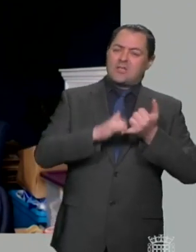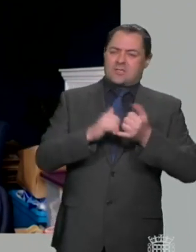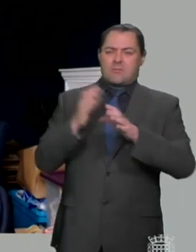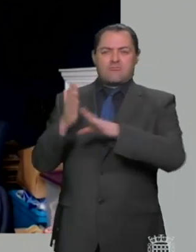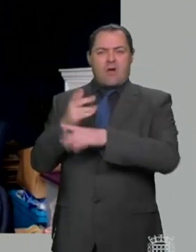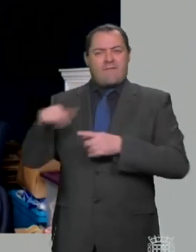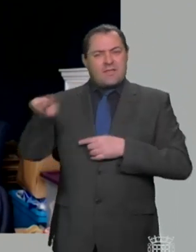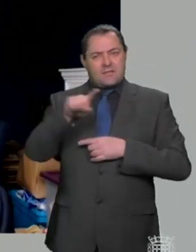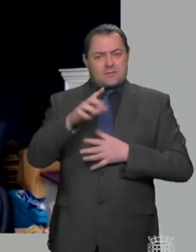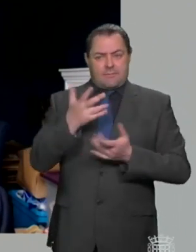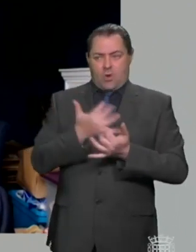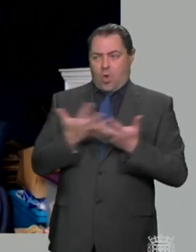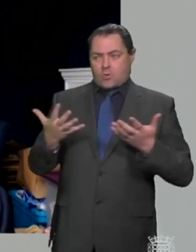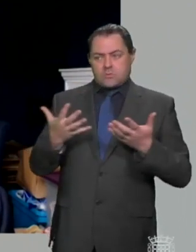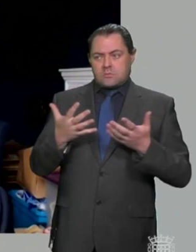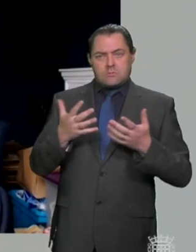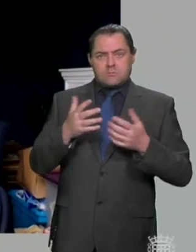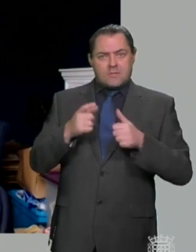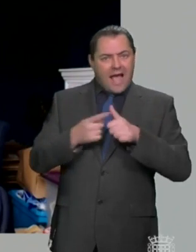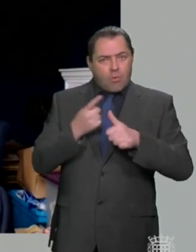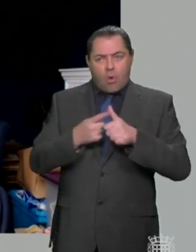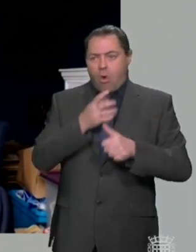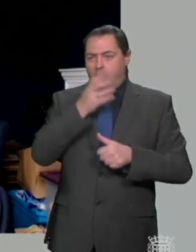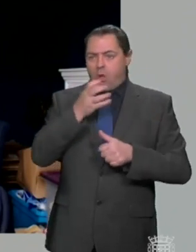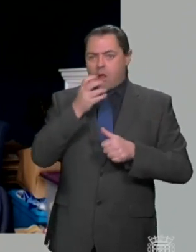many alcohol detoxes take place in an unplanned manner, and opiate and alcohol